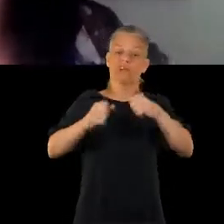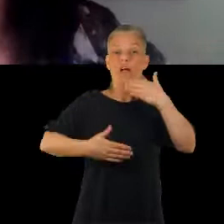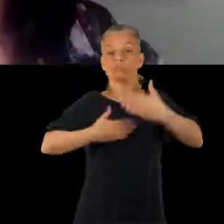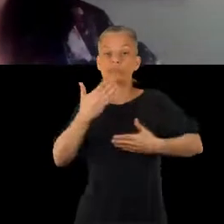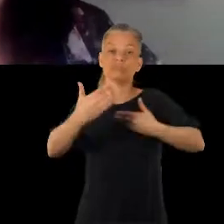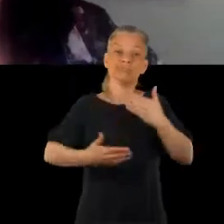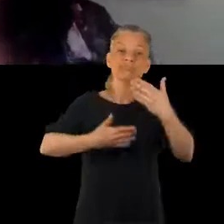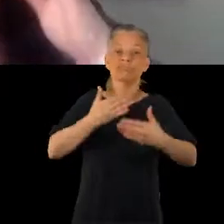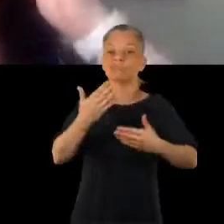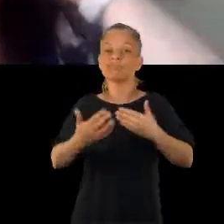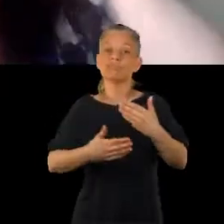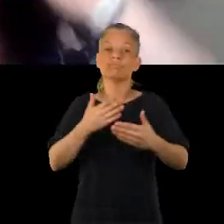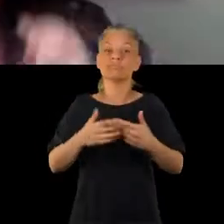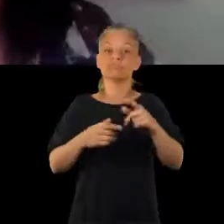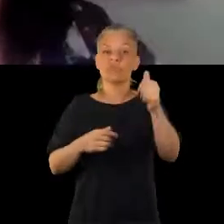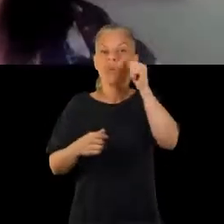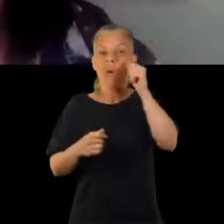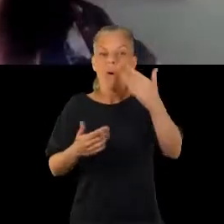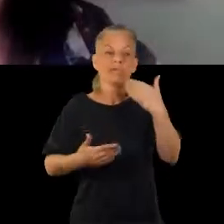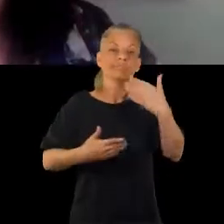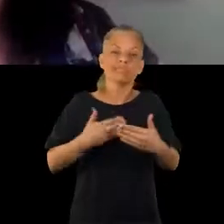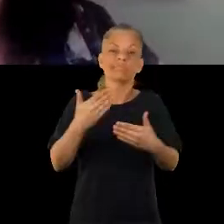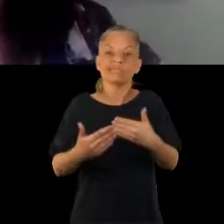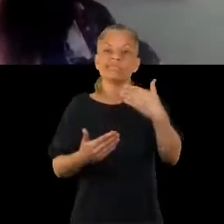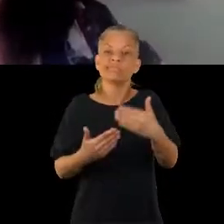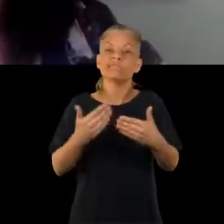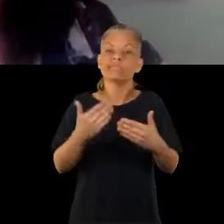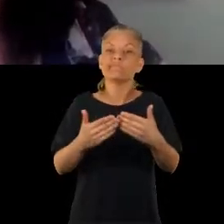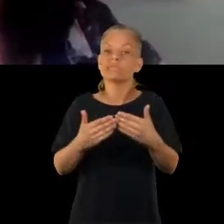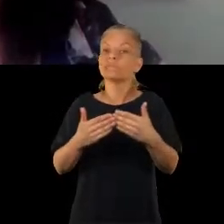now we can get started. As opposed to receiving help for something that isn’t actually